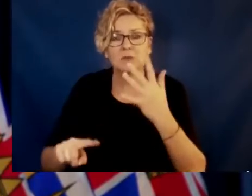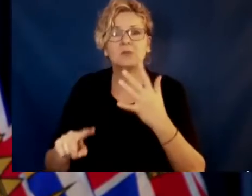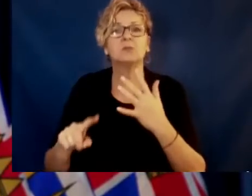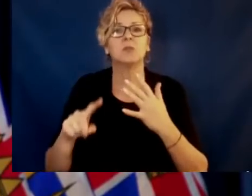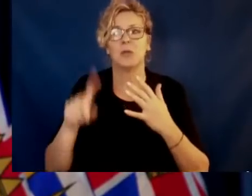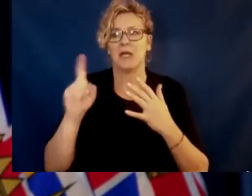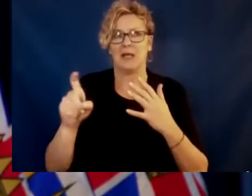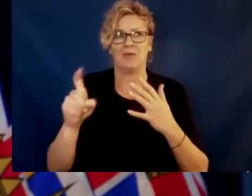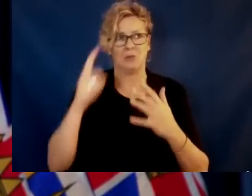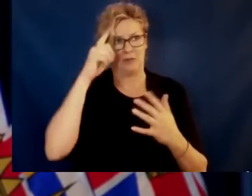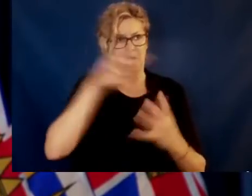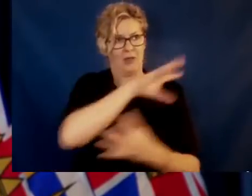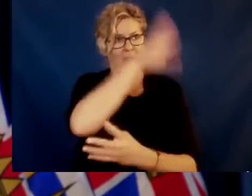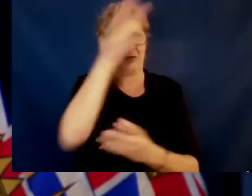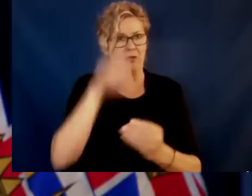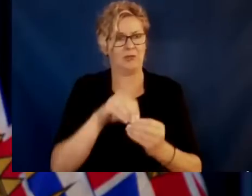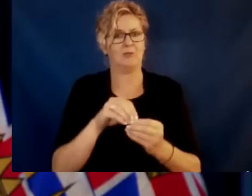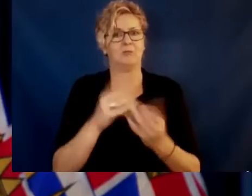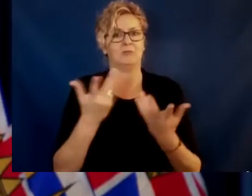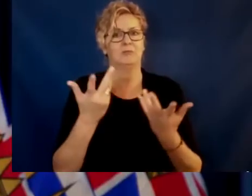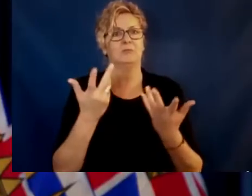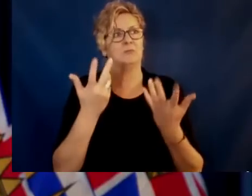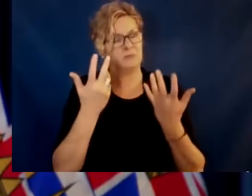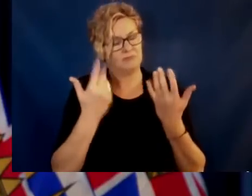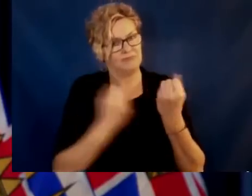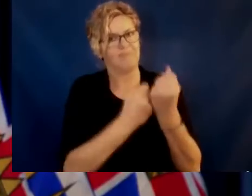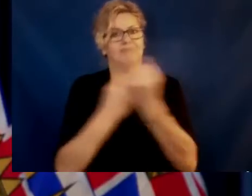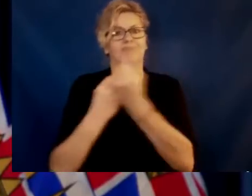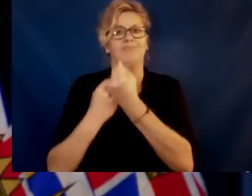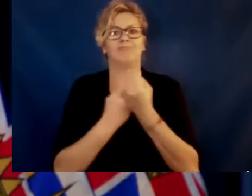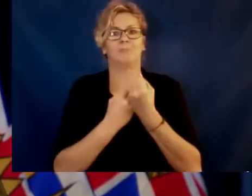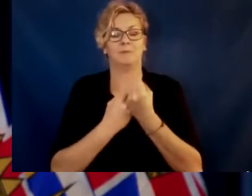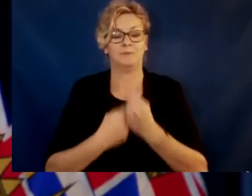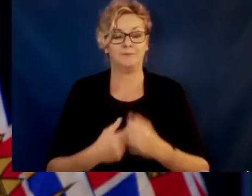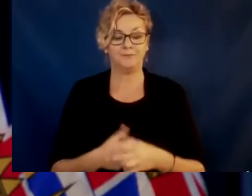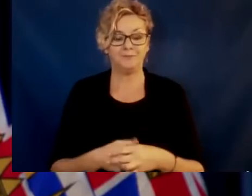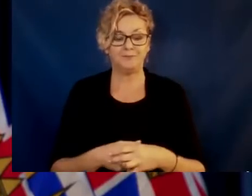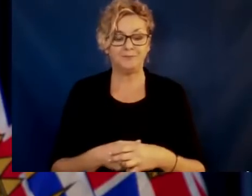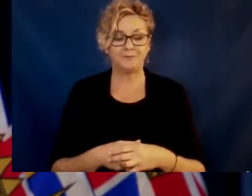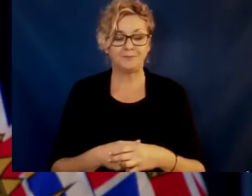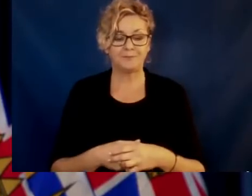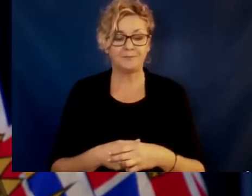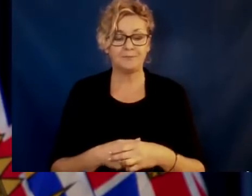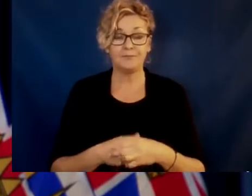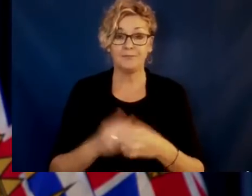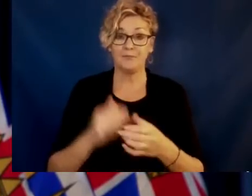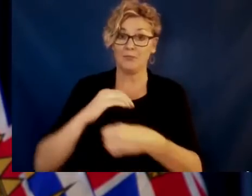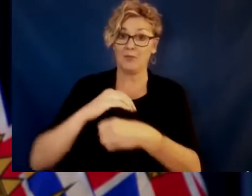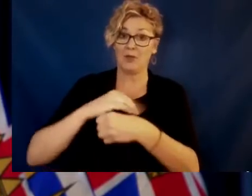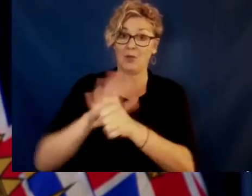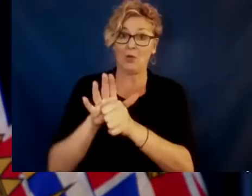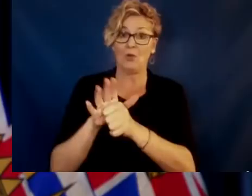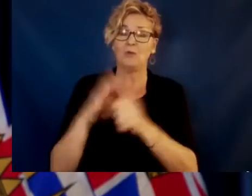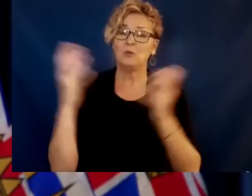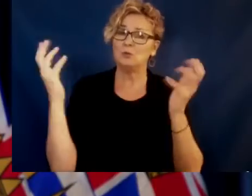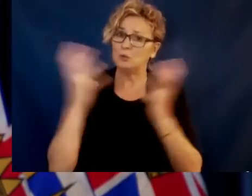consequences of COVID-19 are far-reaching, because the impact it has had on so many